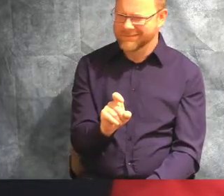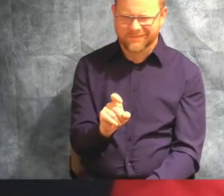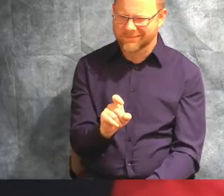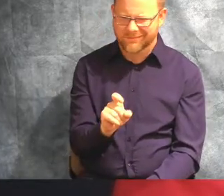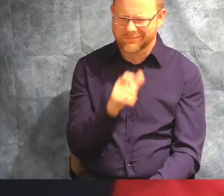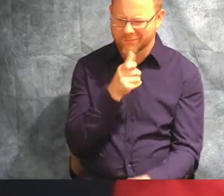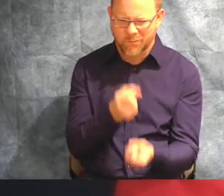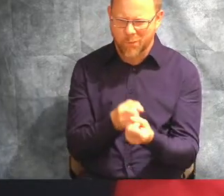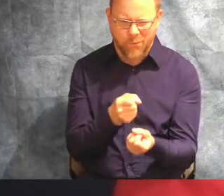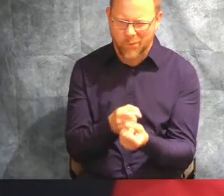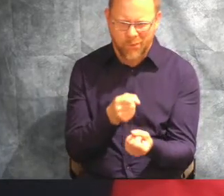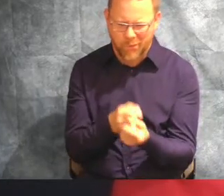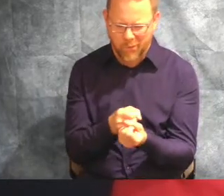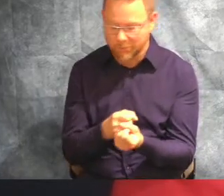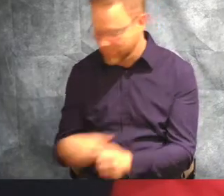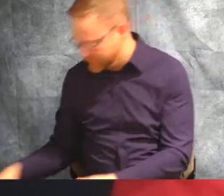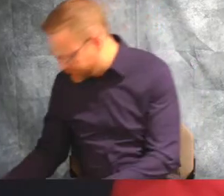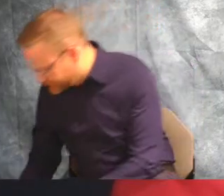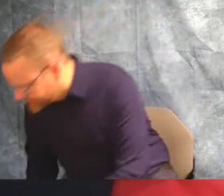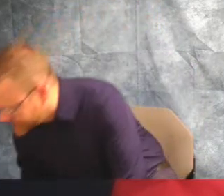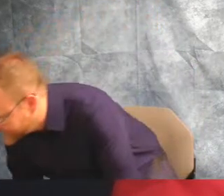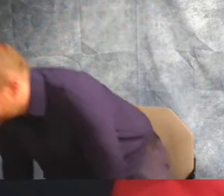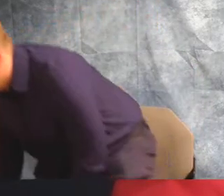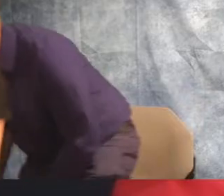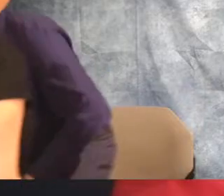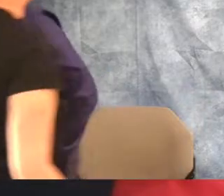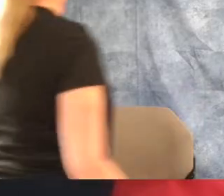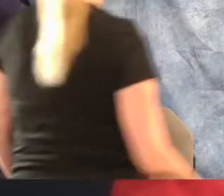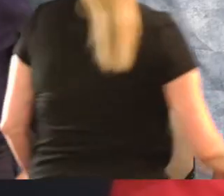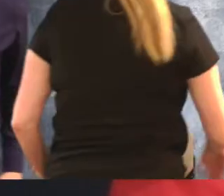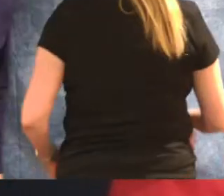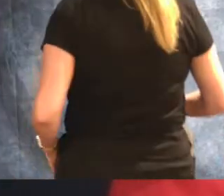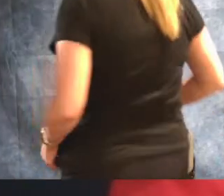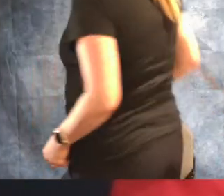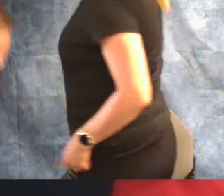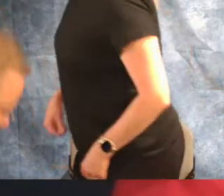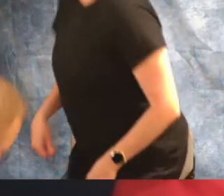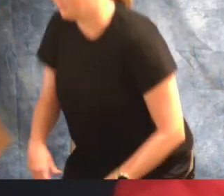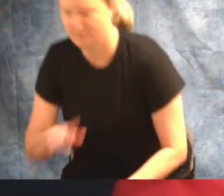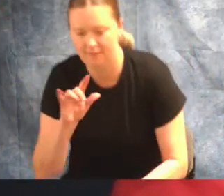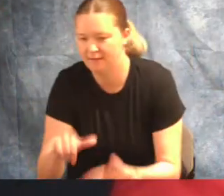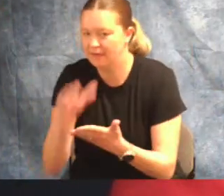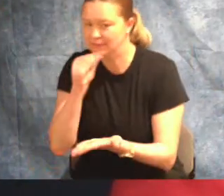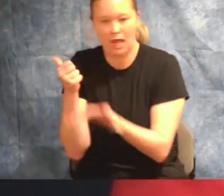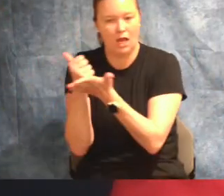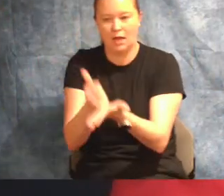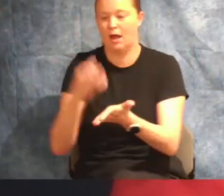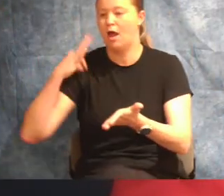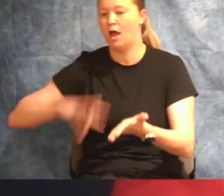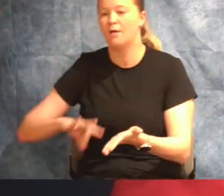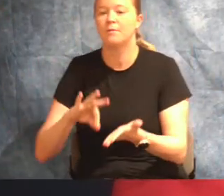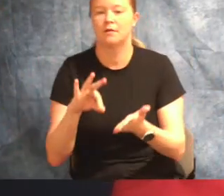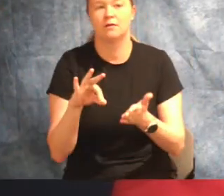favor of it. The large tourism grant is not going to help them. We're talking a million or$2 million